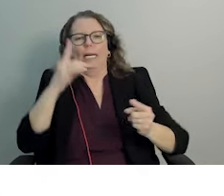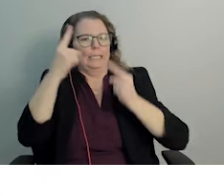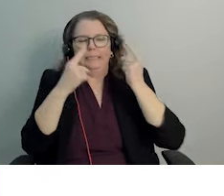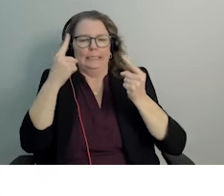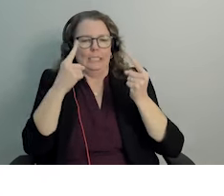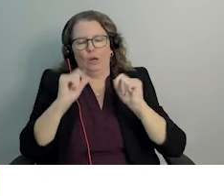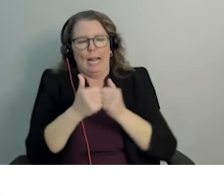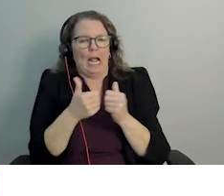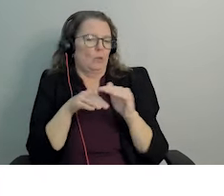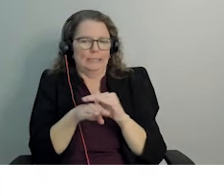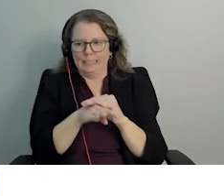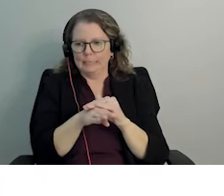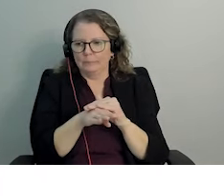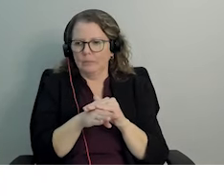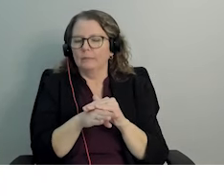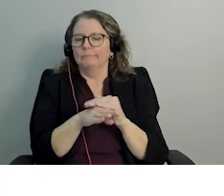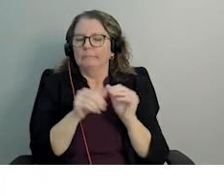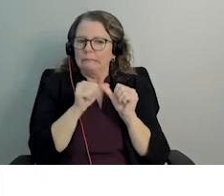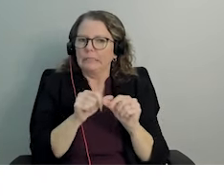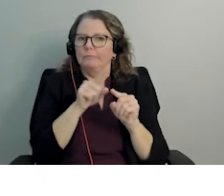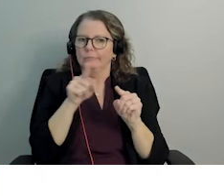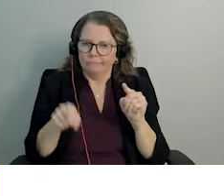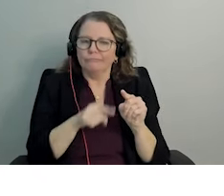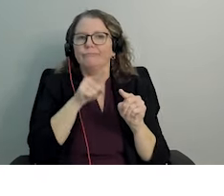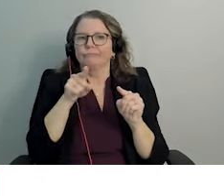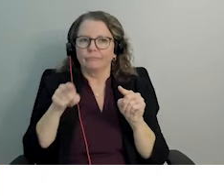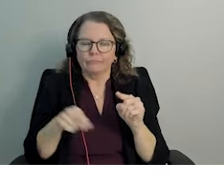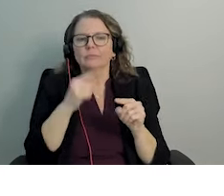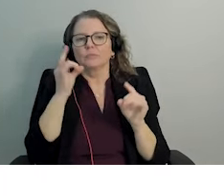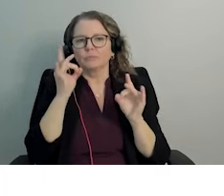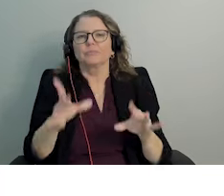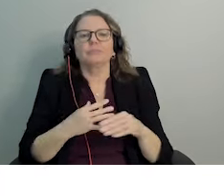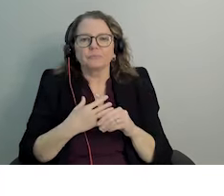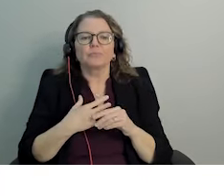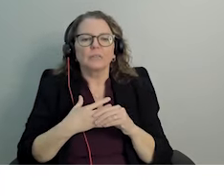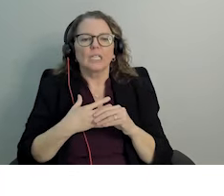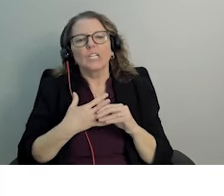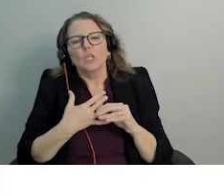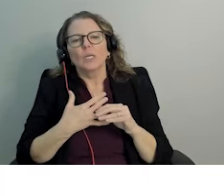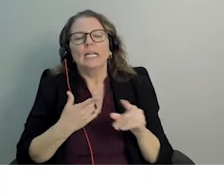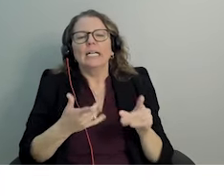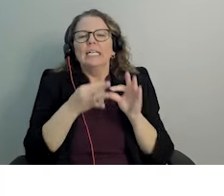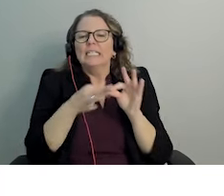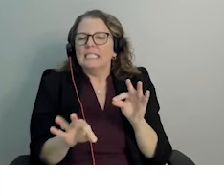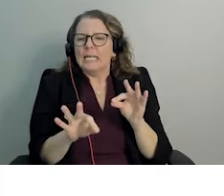And it creates this cycle that just perpetuates itself. So it's kind of a simple diagram, simple concept